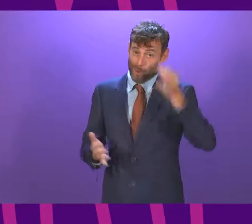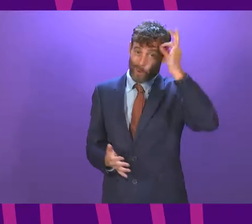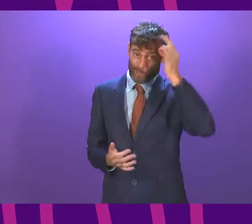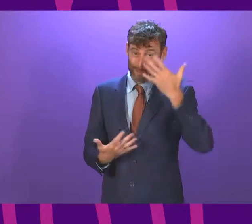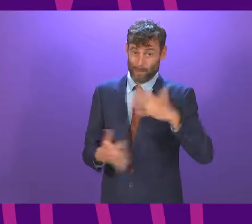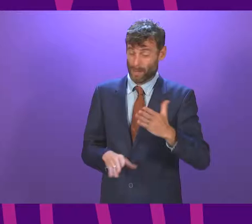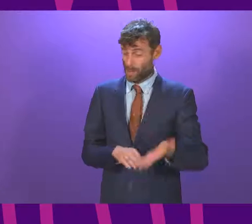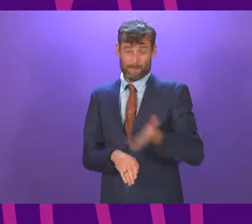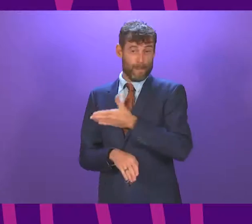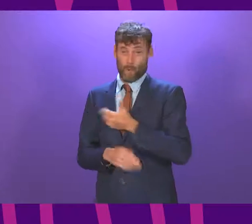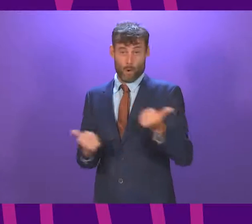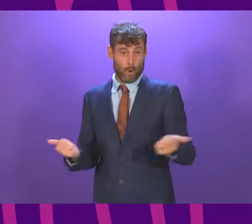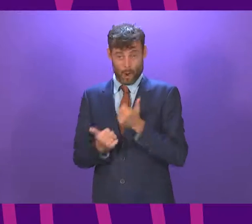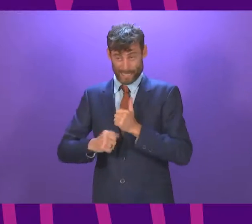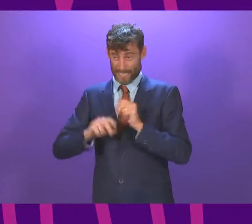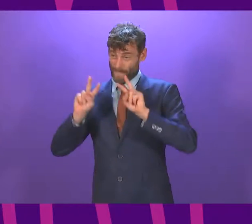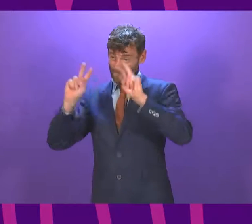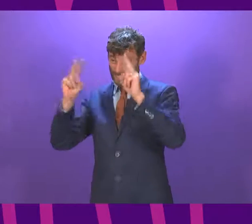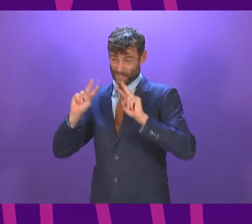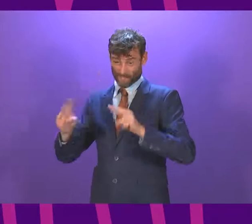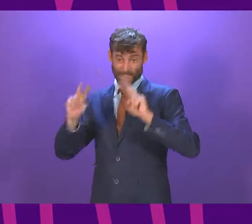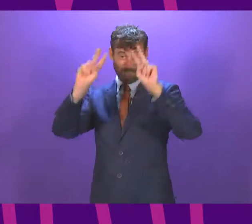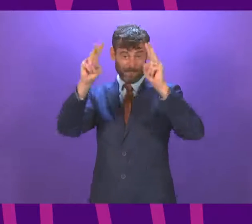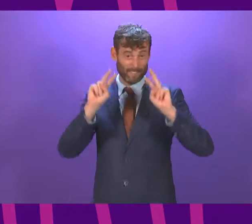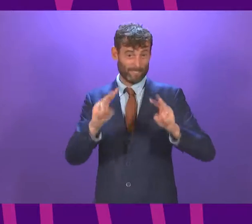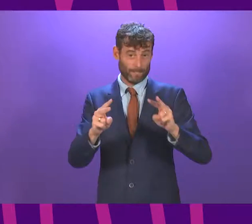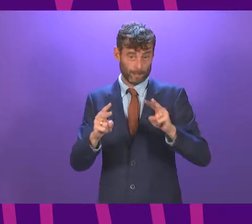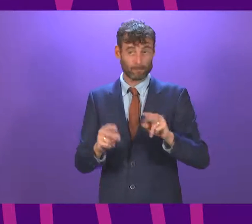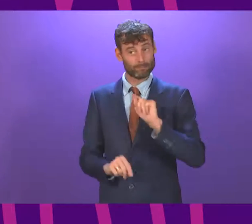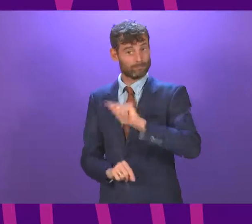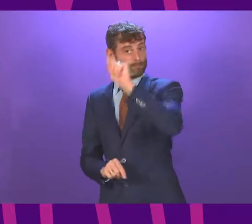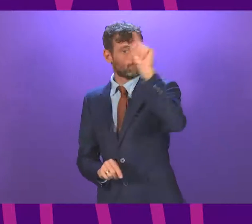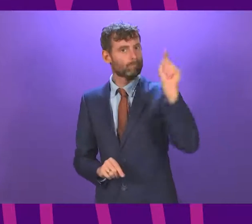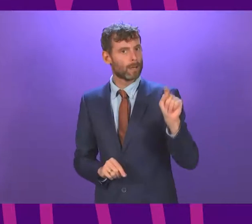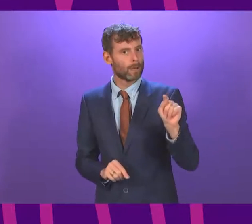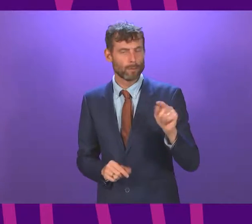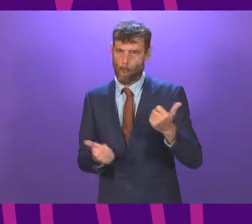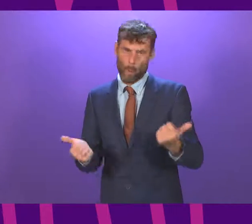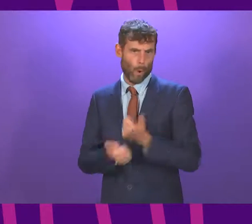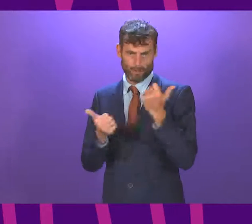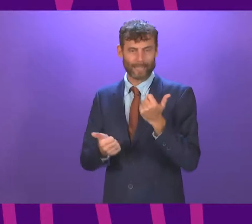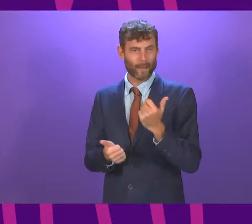the previous academic year, which was in large part due to the recovery